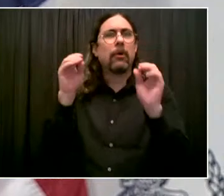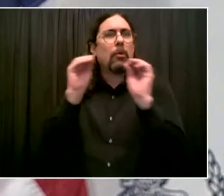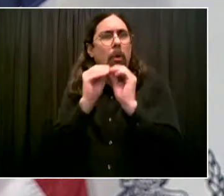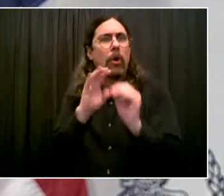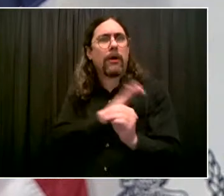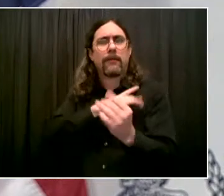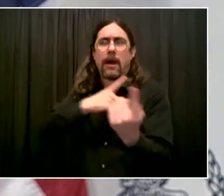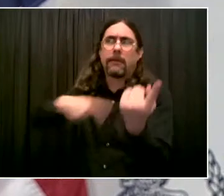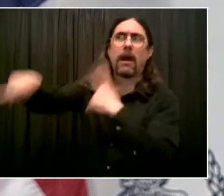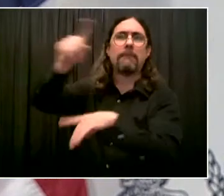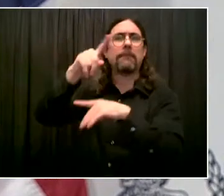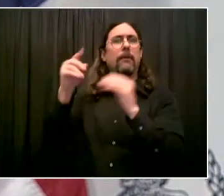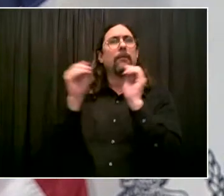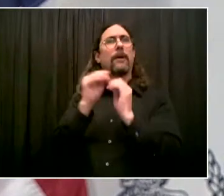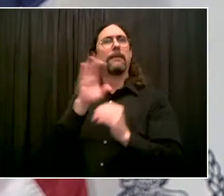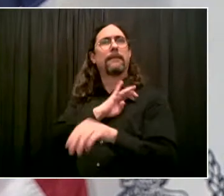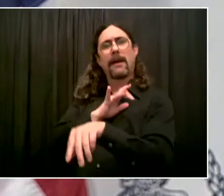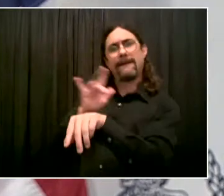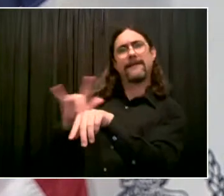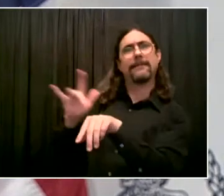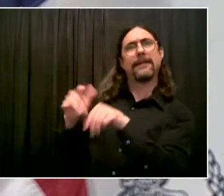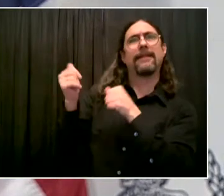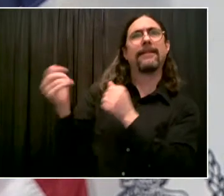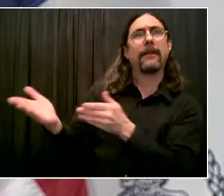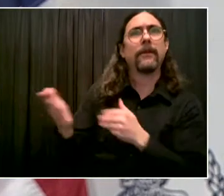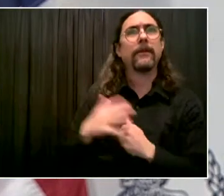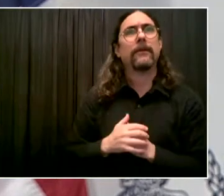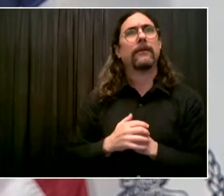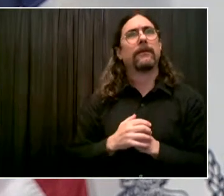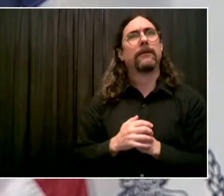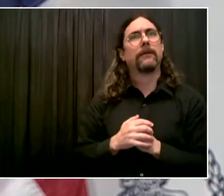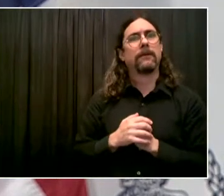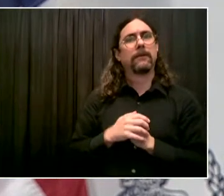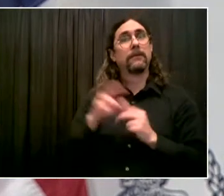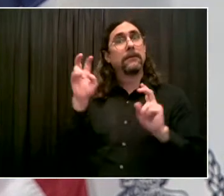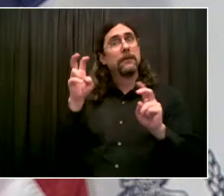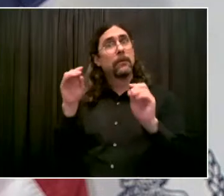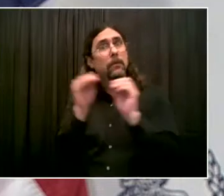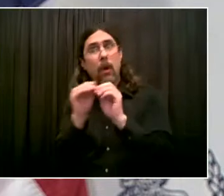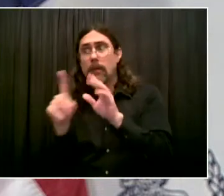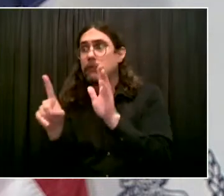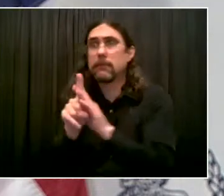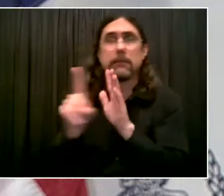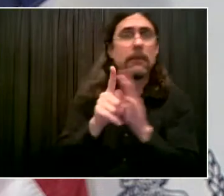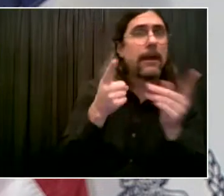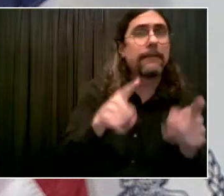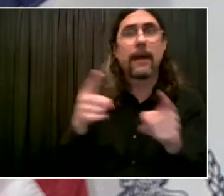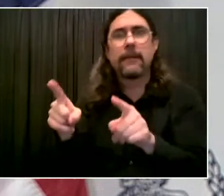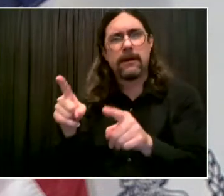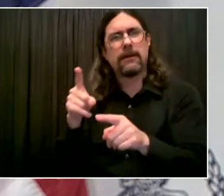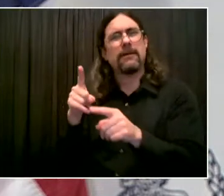WE'RE GOINNTG O O KEEEMP AKAKING THOSE ADJUSTMENTS , KEEP MAKING WHATEVER INVESTMENT WE